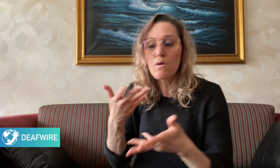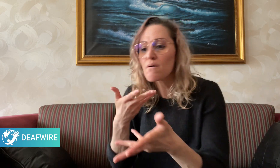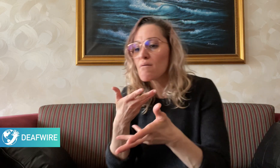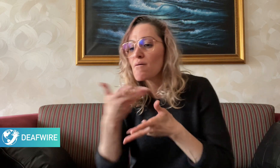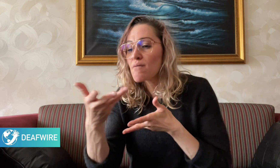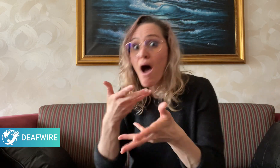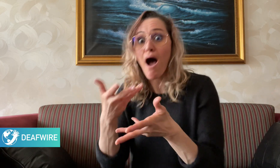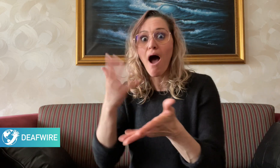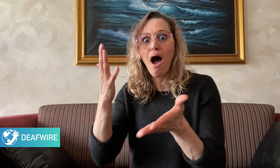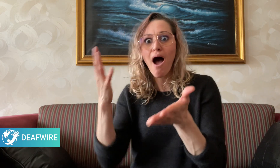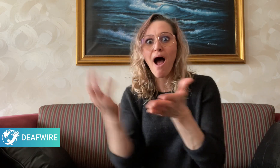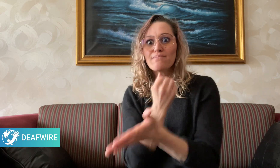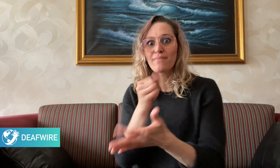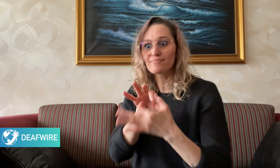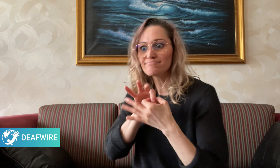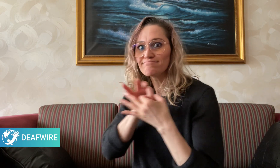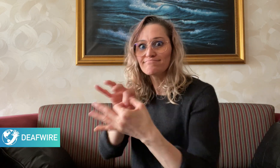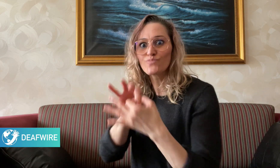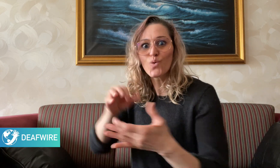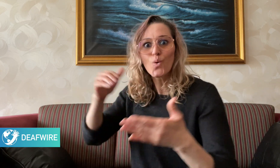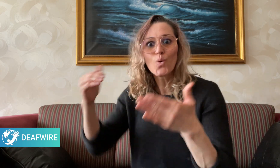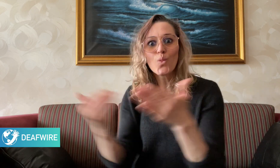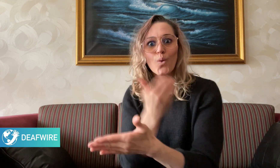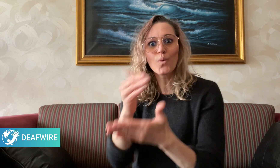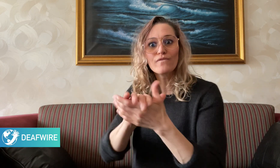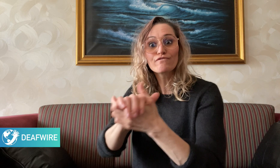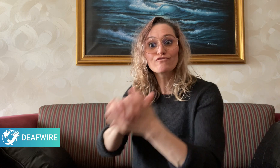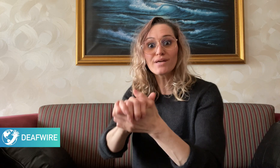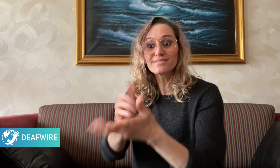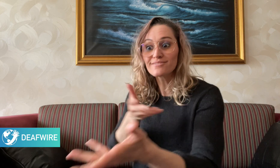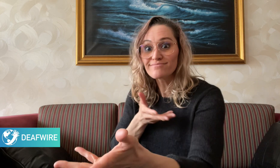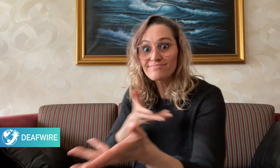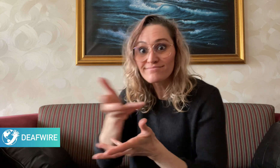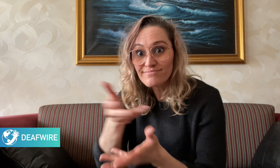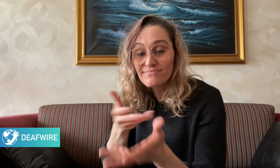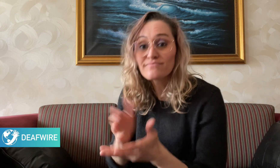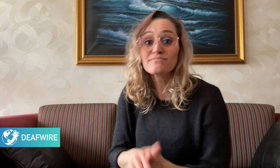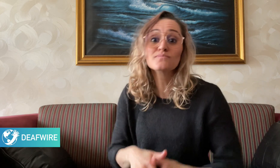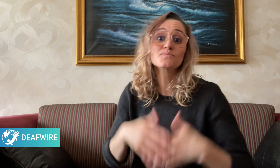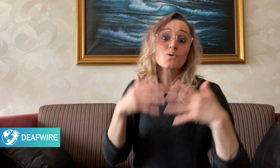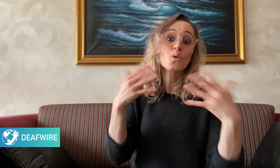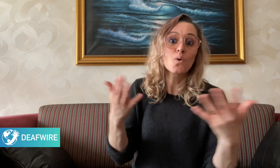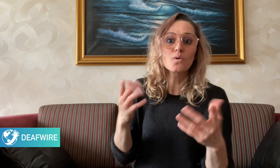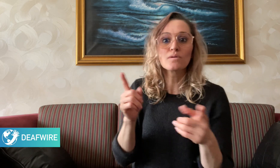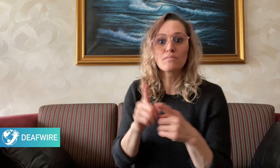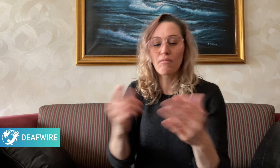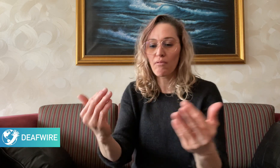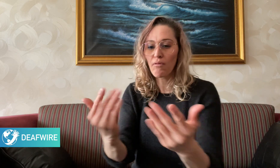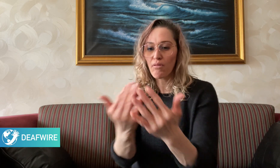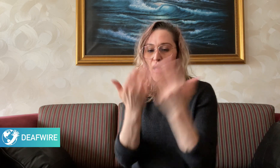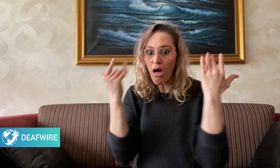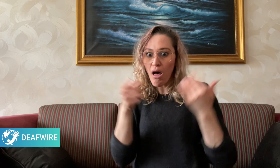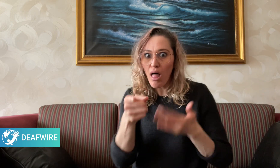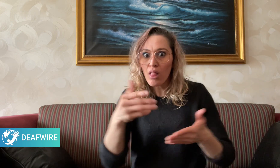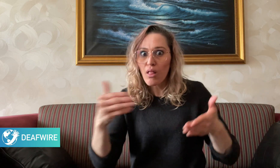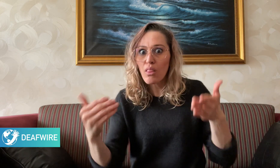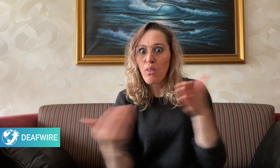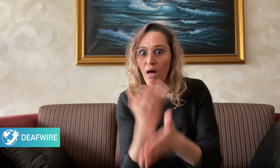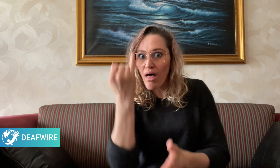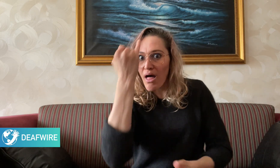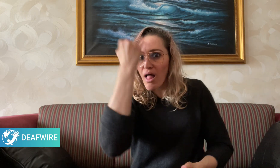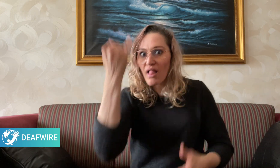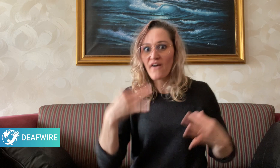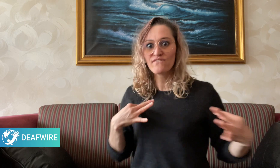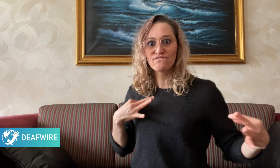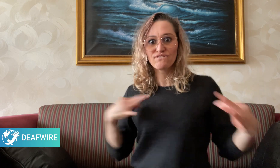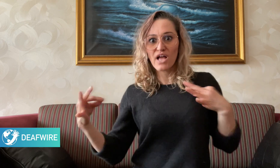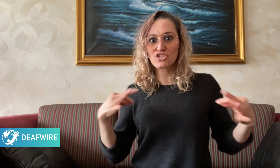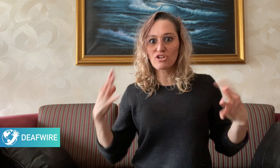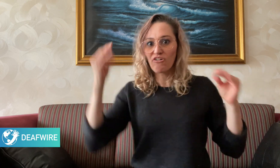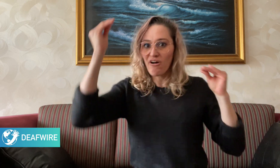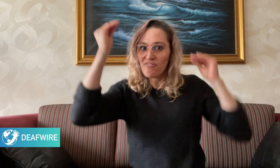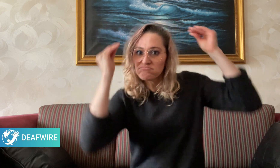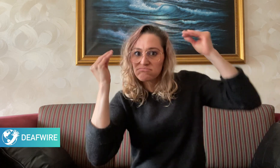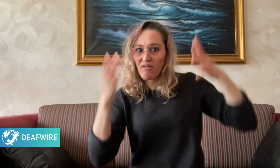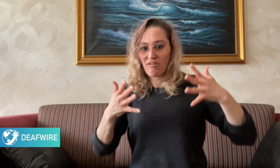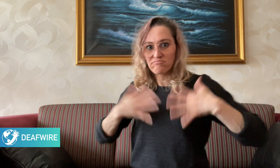introduces us to new fashion styles, slang words, and lifestyles.